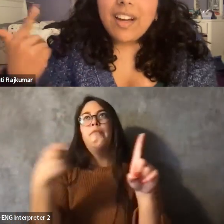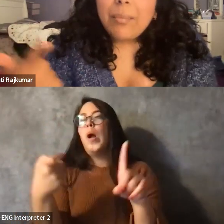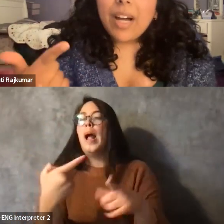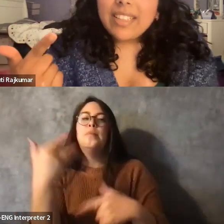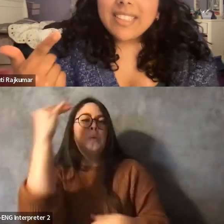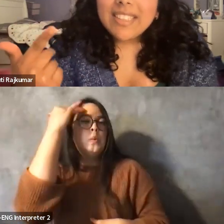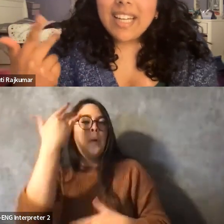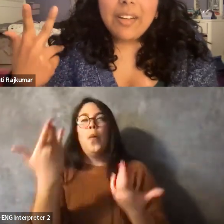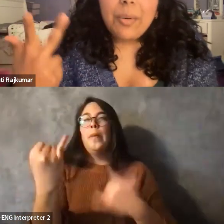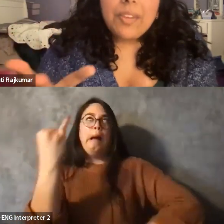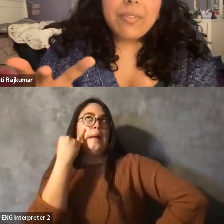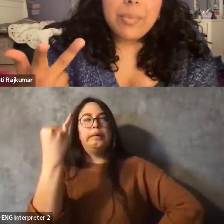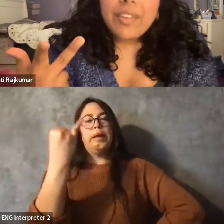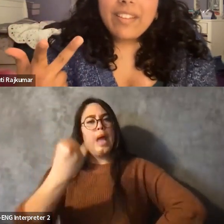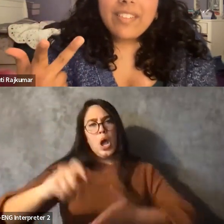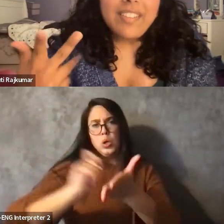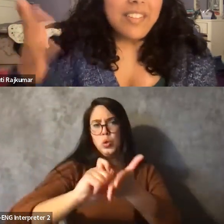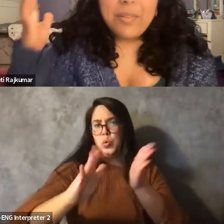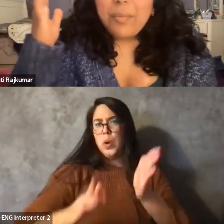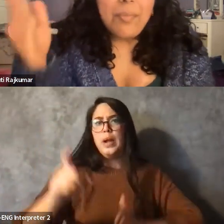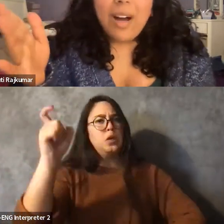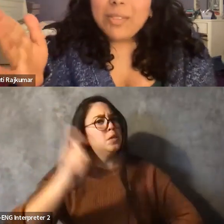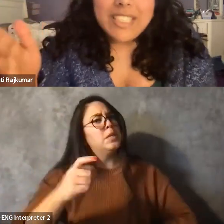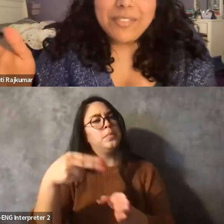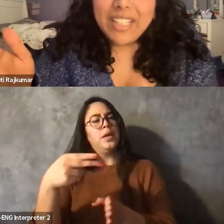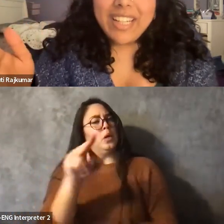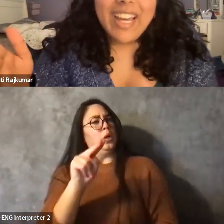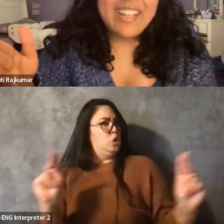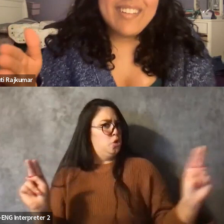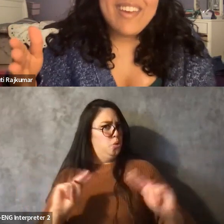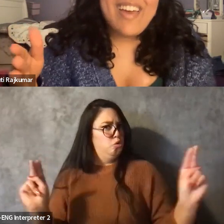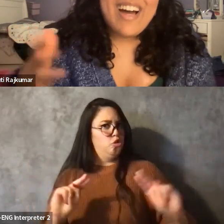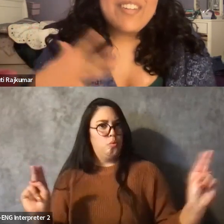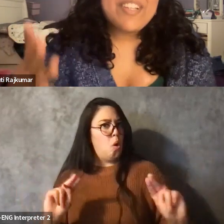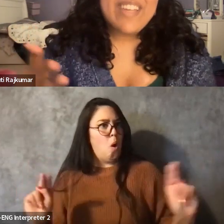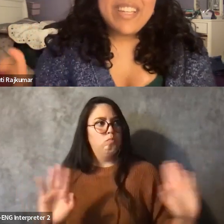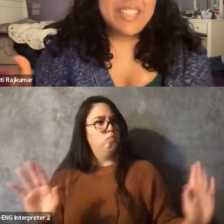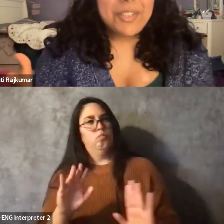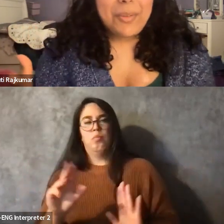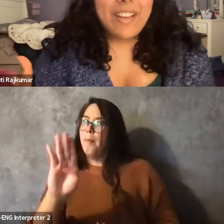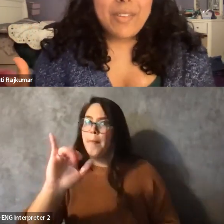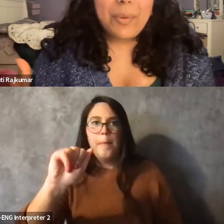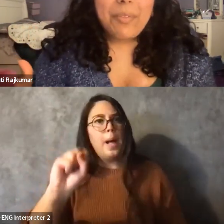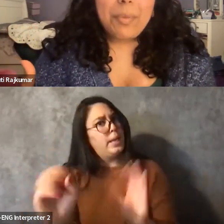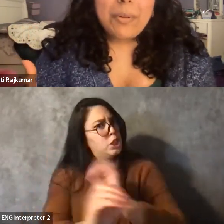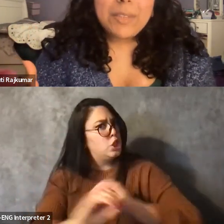unbiased, and only represent objectivity, and I definitely take issue with that sort of approach